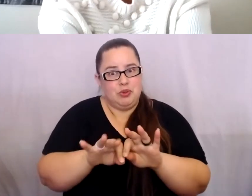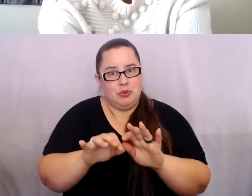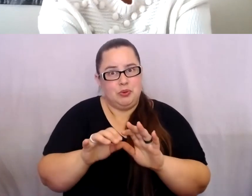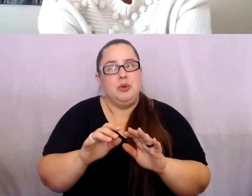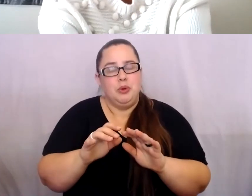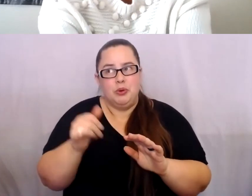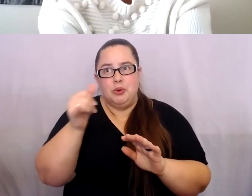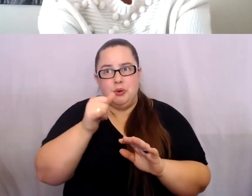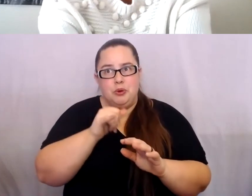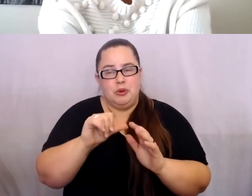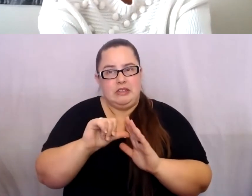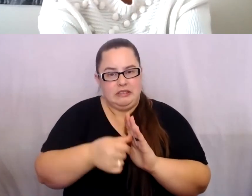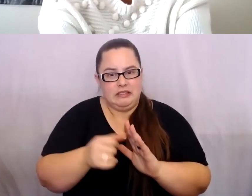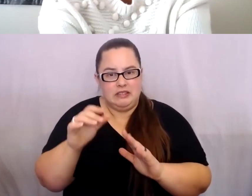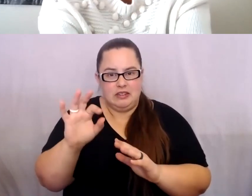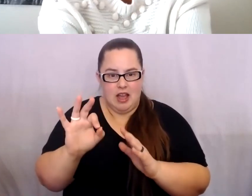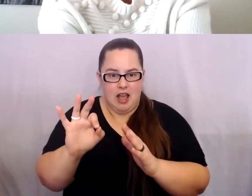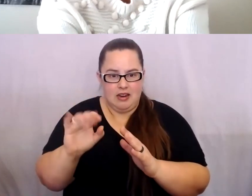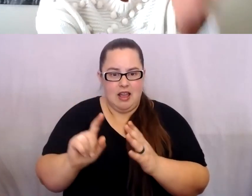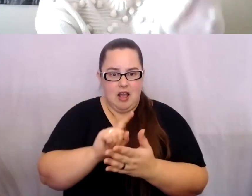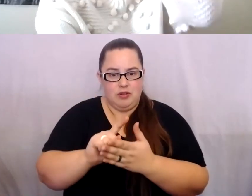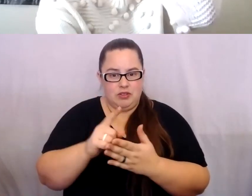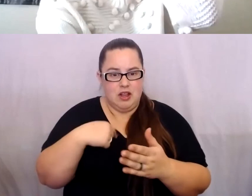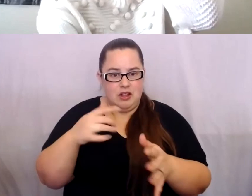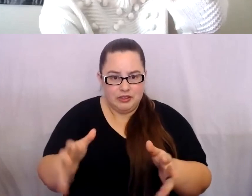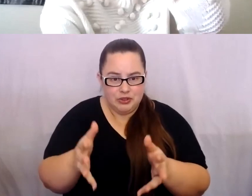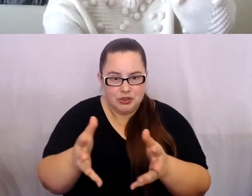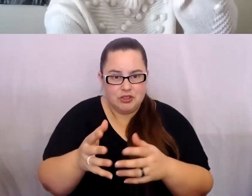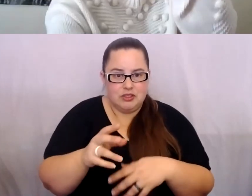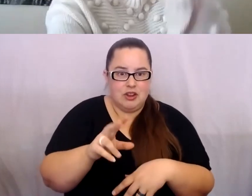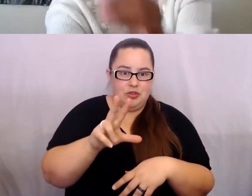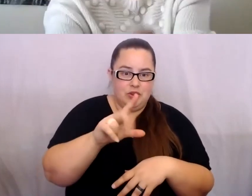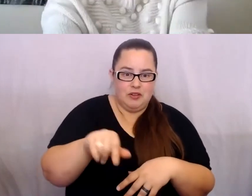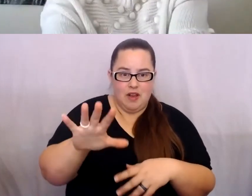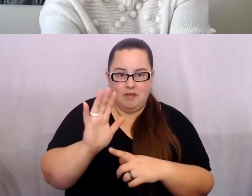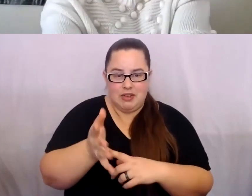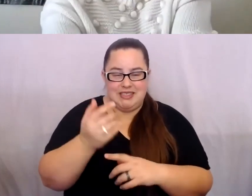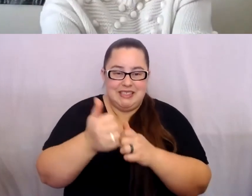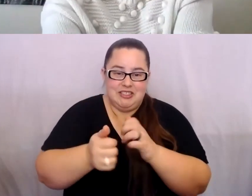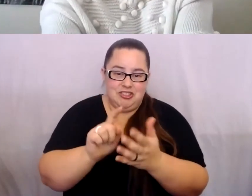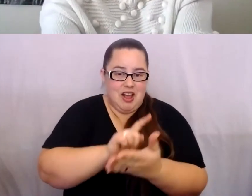Per each one of those hours. Let them just decompress, let them let them turn. That camera. Off if it's possible.